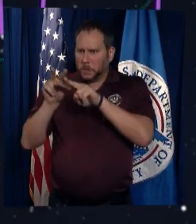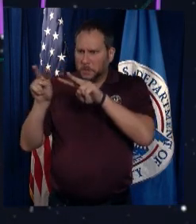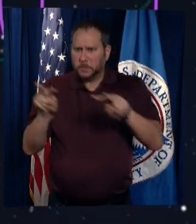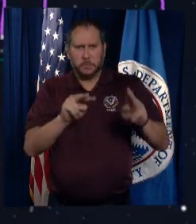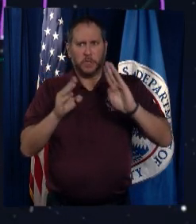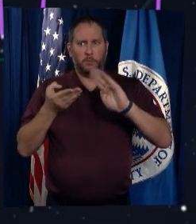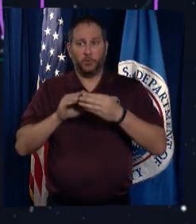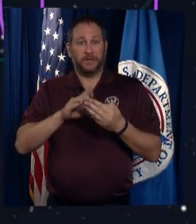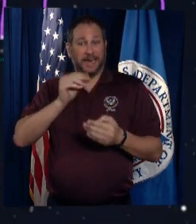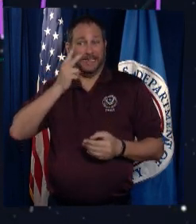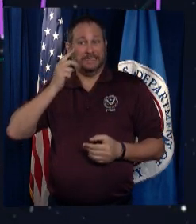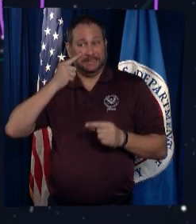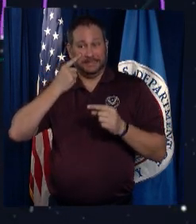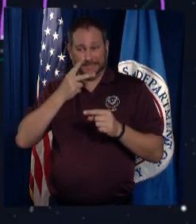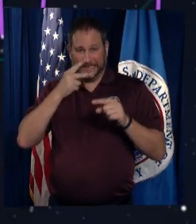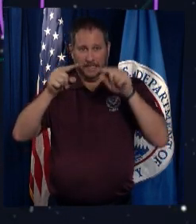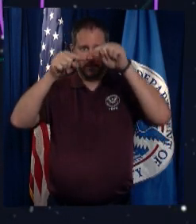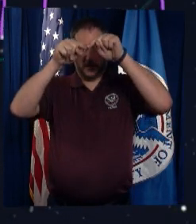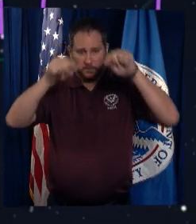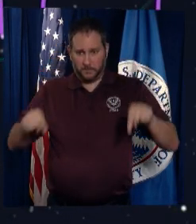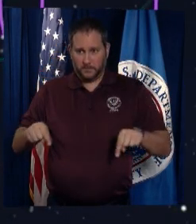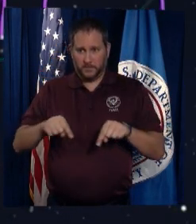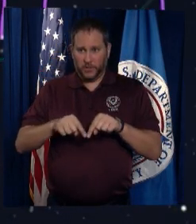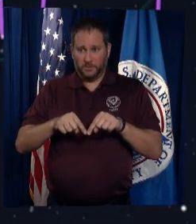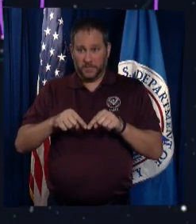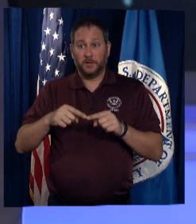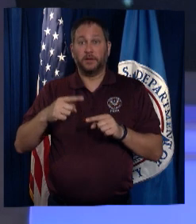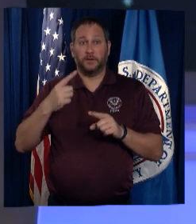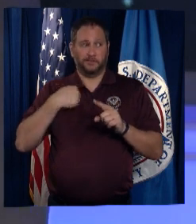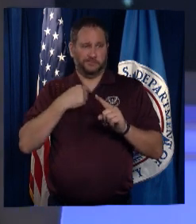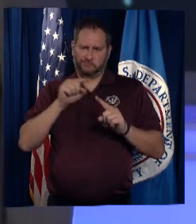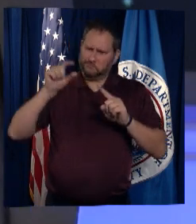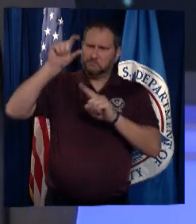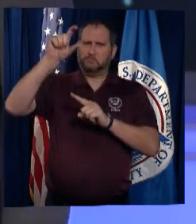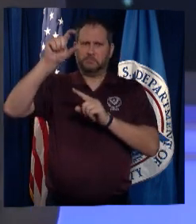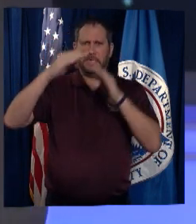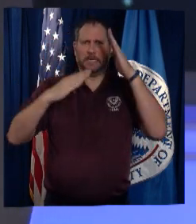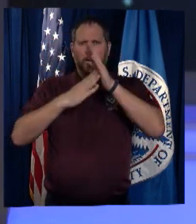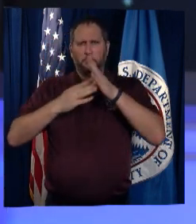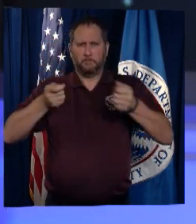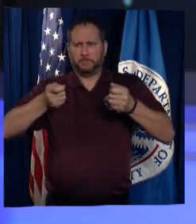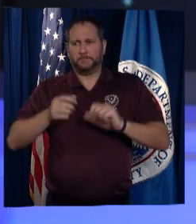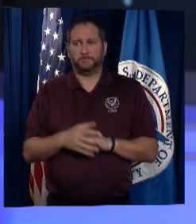that many believe if they are not in control, the situation is out of control.